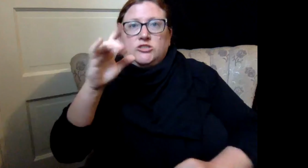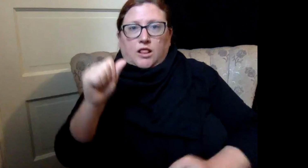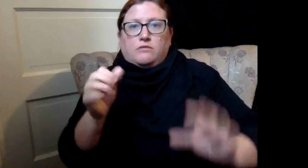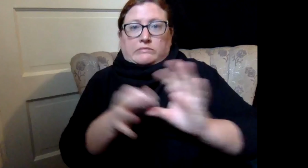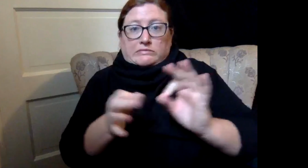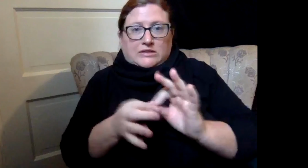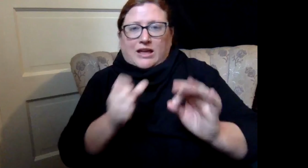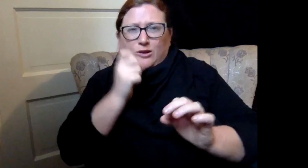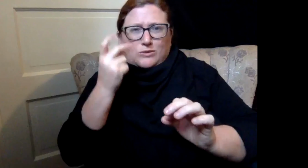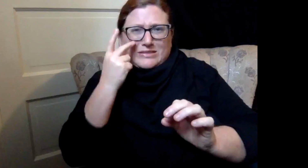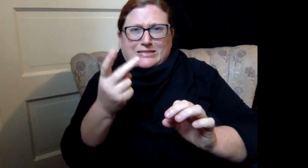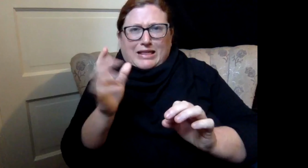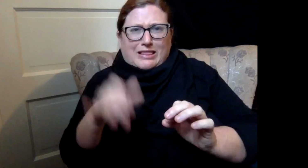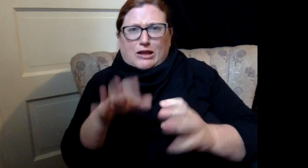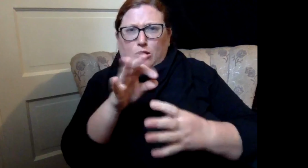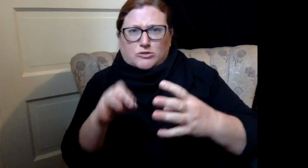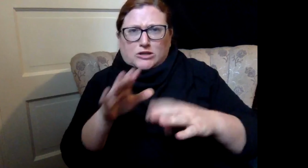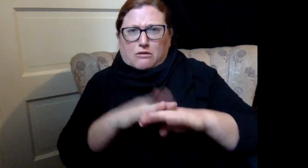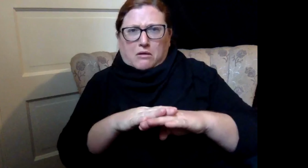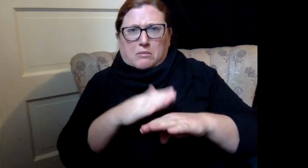» I dent see that feature on mine. Maybe I have outdated version of zoom.